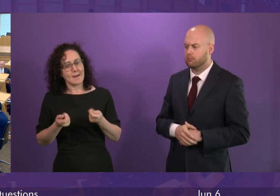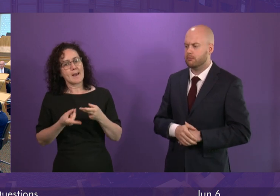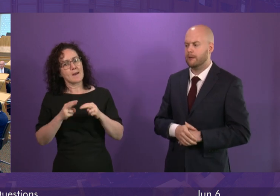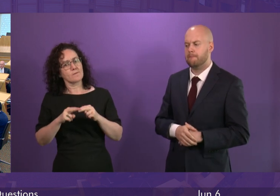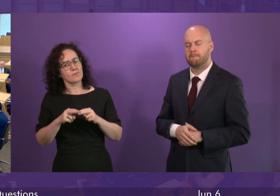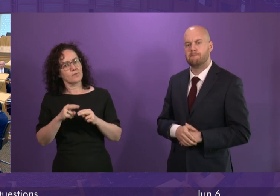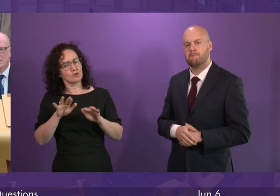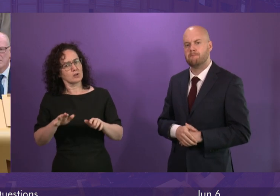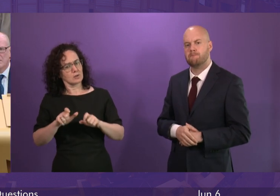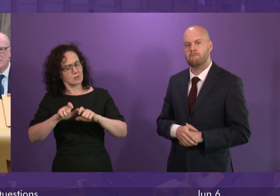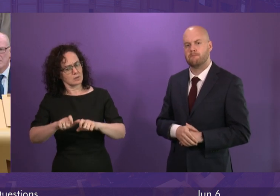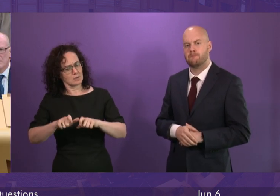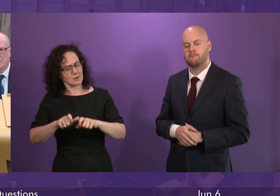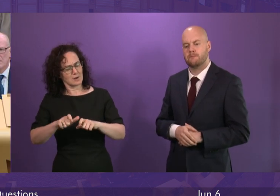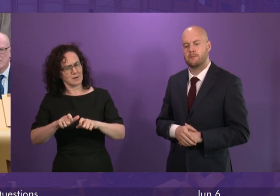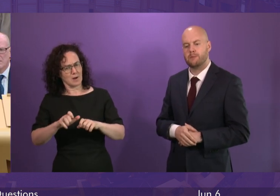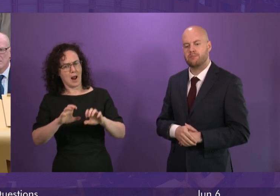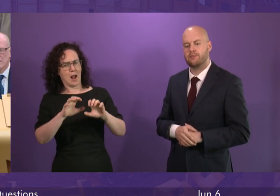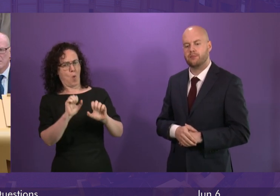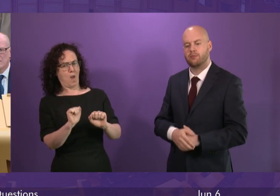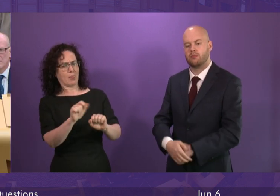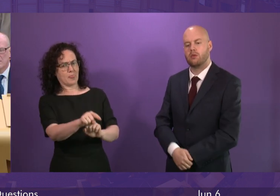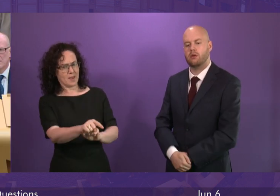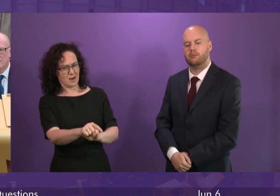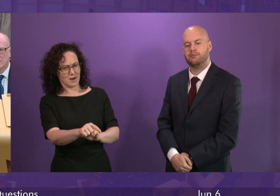house a decade after the Home Office committed to ending that appalling practice, that would